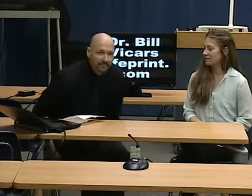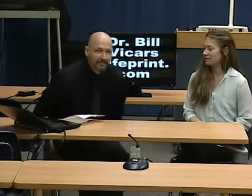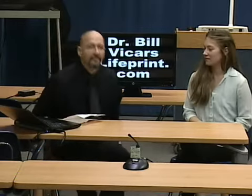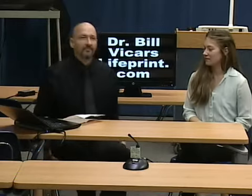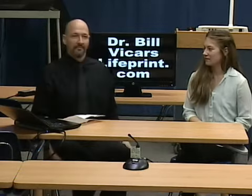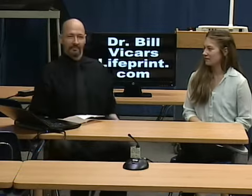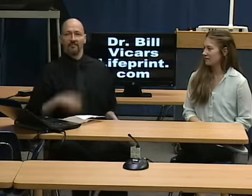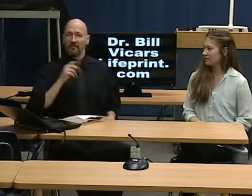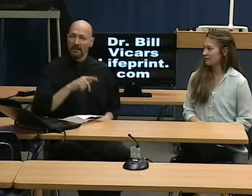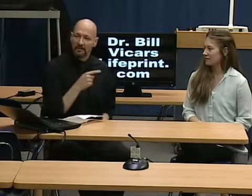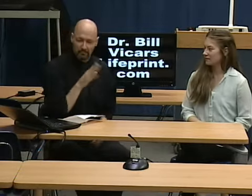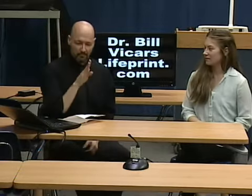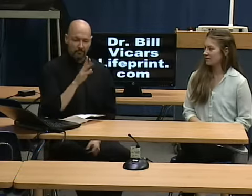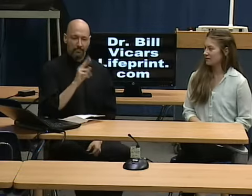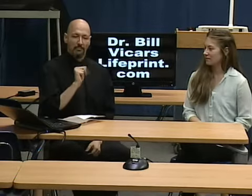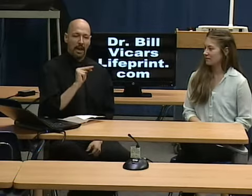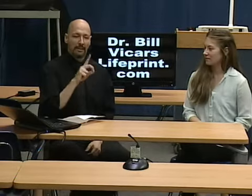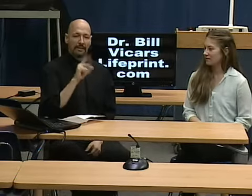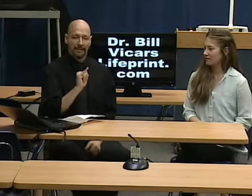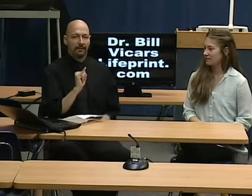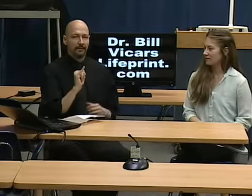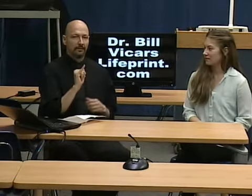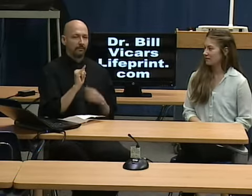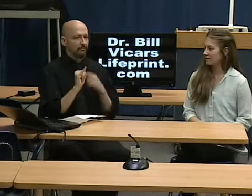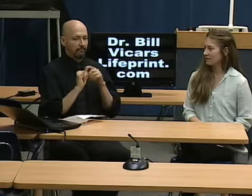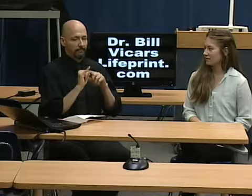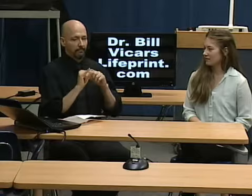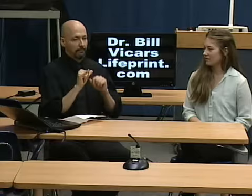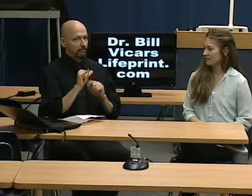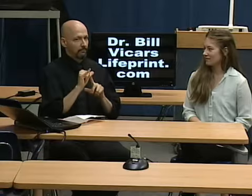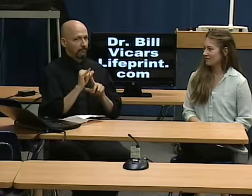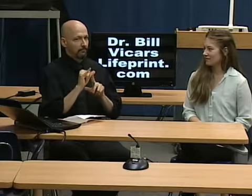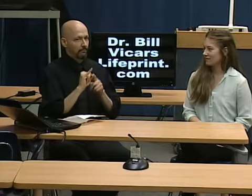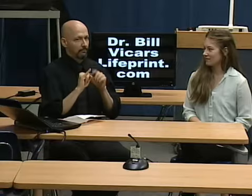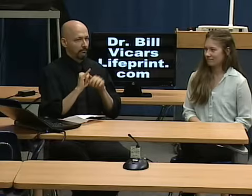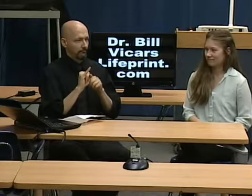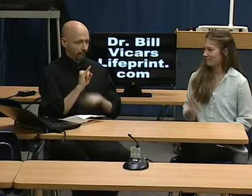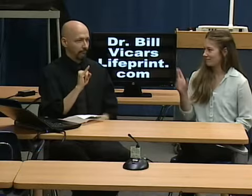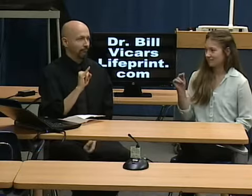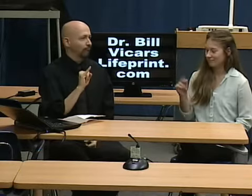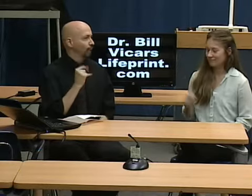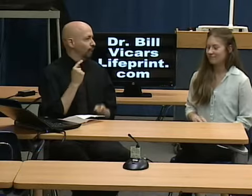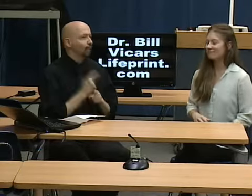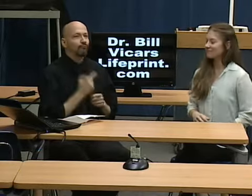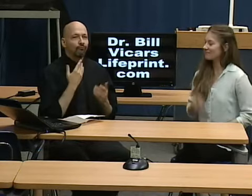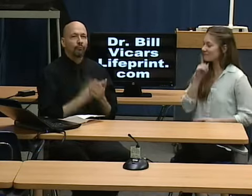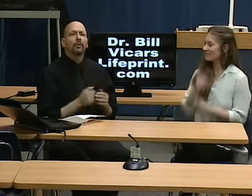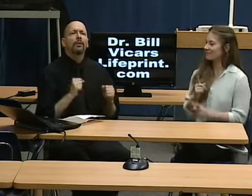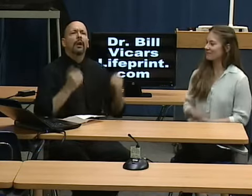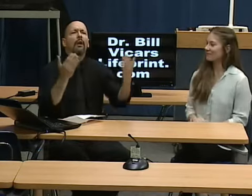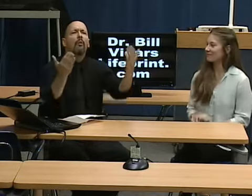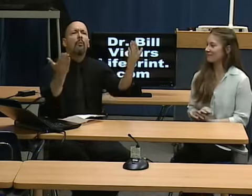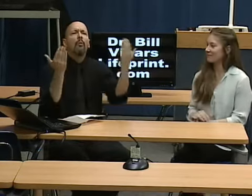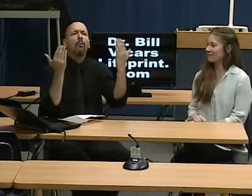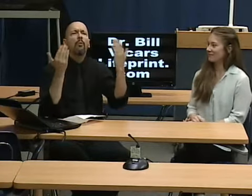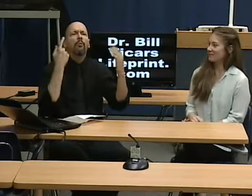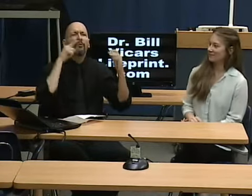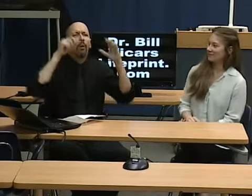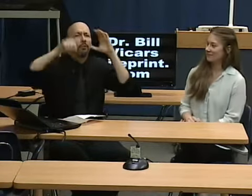She's B-R-A-N-D...Y? Nope. Fold in the thumb. "I" Right. Good. Move the image in, will you?